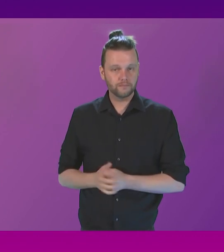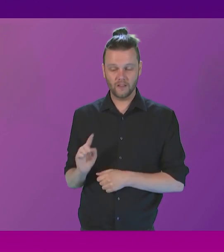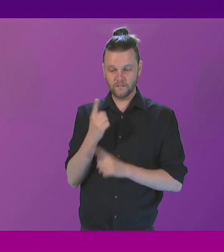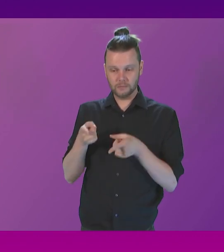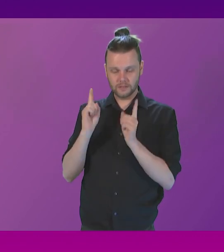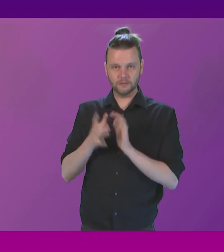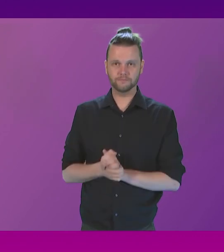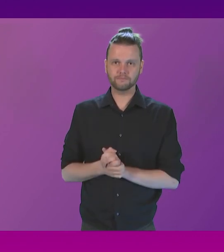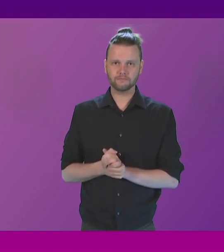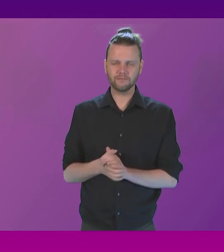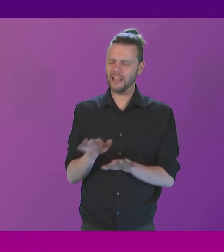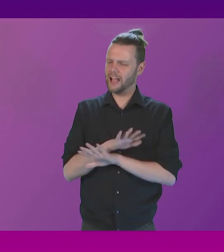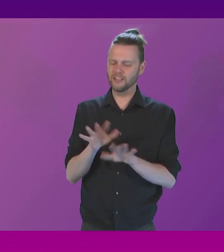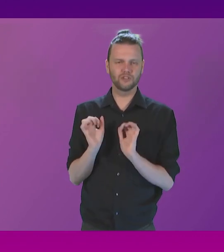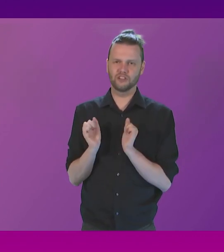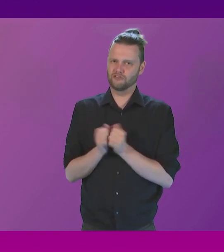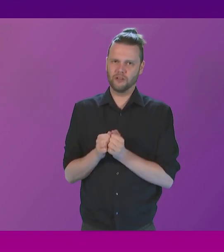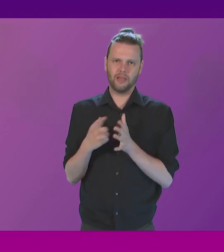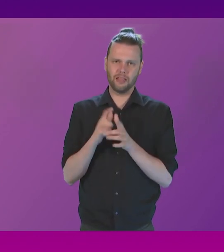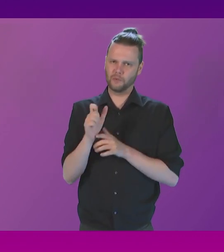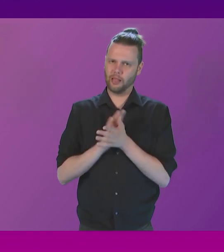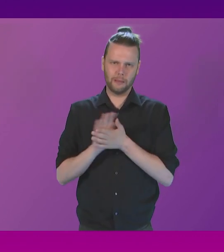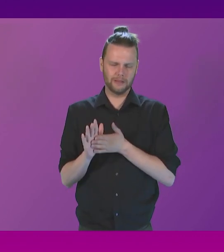I do not agree with Alex Cole-Hamilton’s characterisation